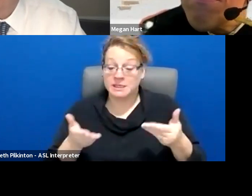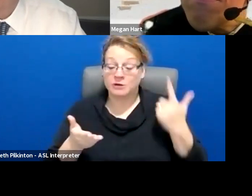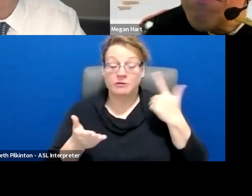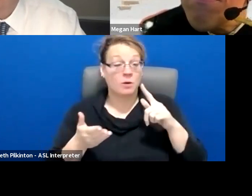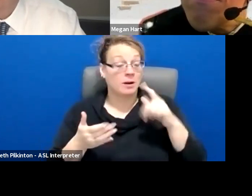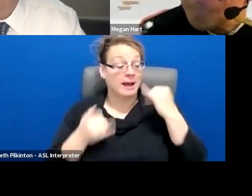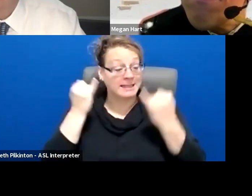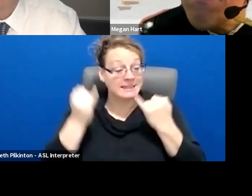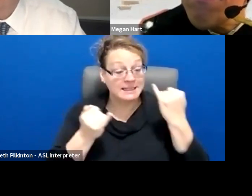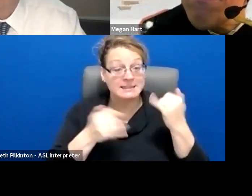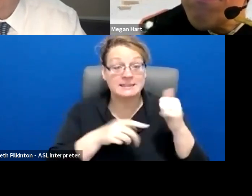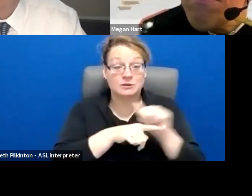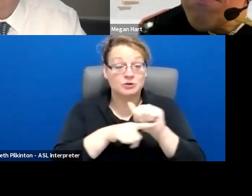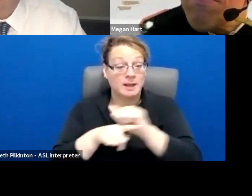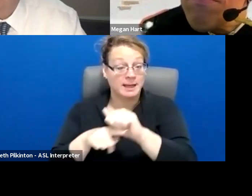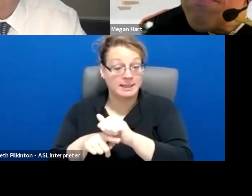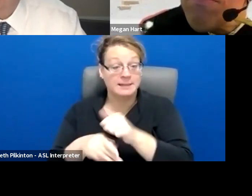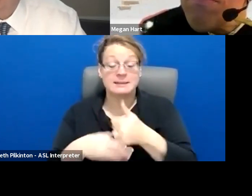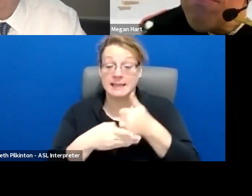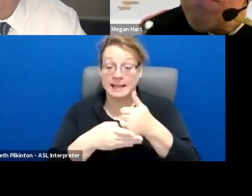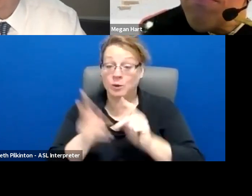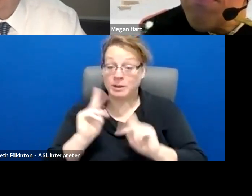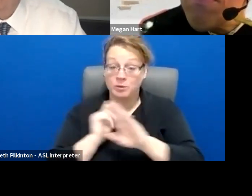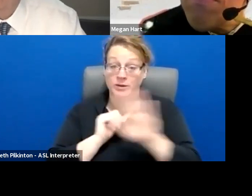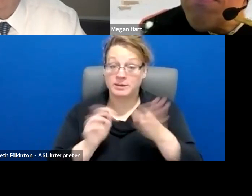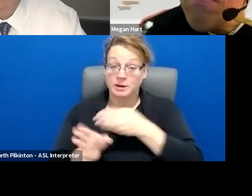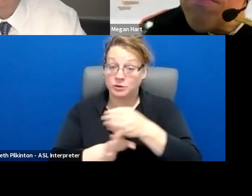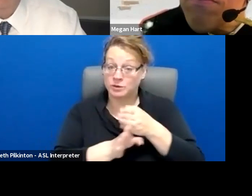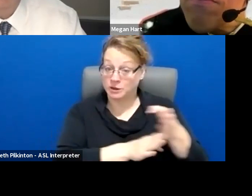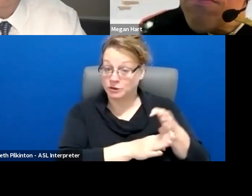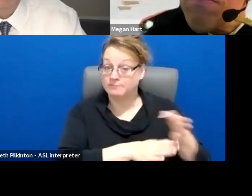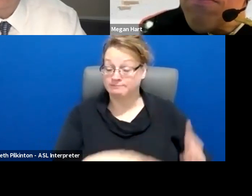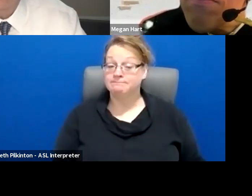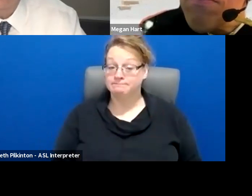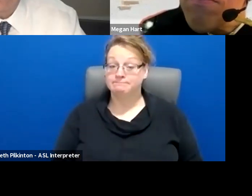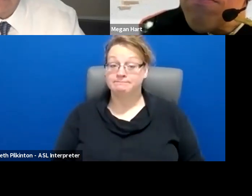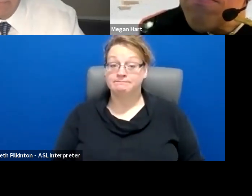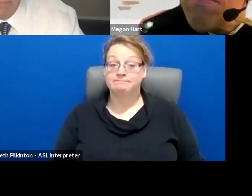How to navigate priorities for projects, things like that that might come up as you do your work.